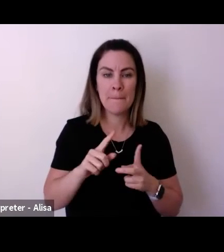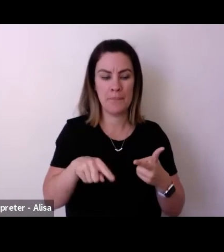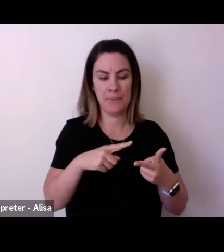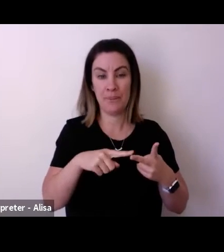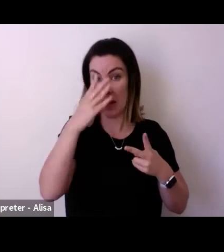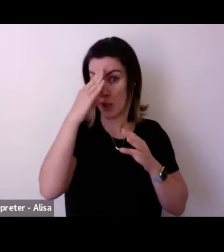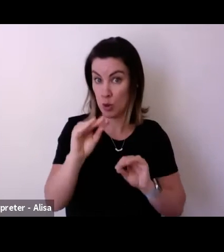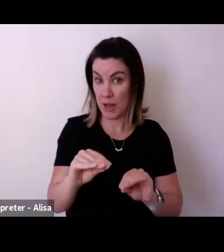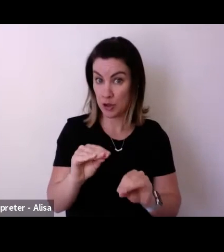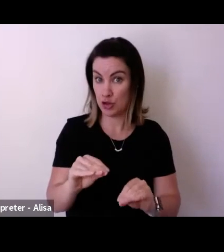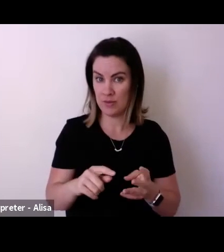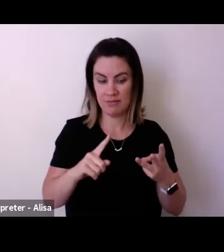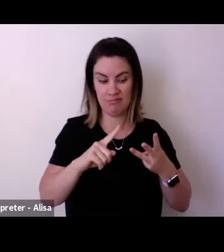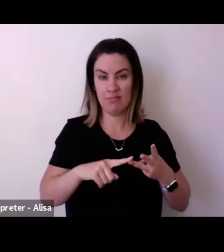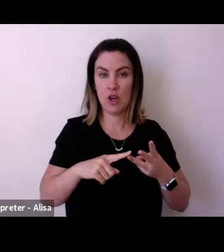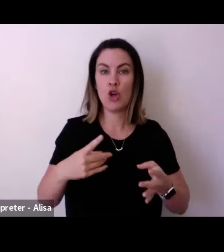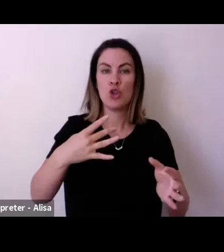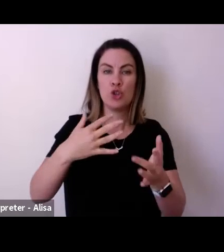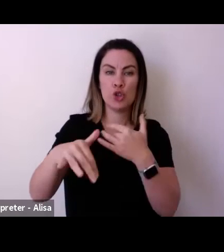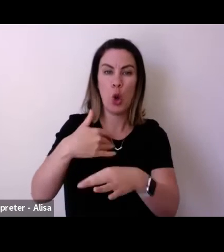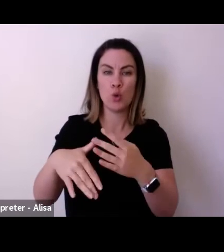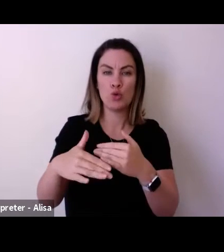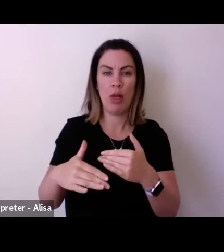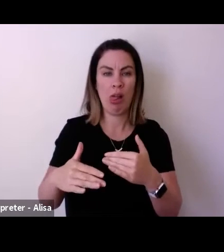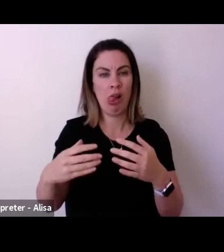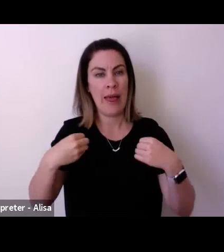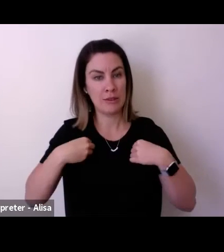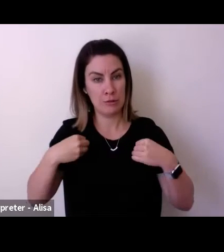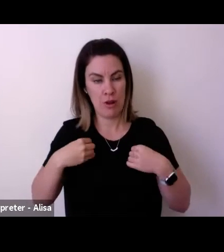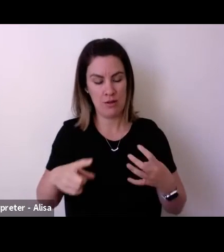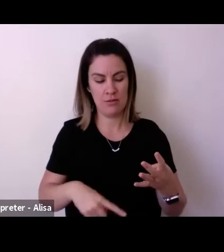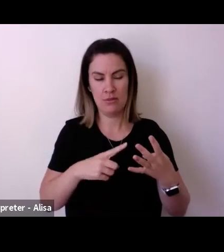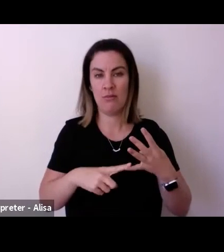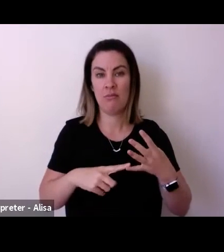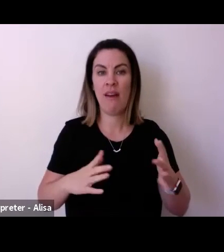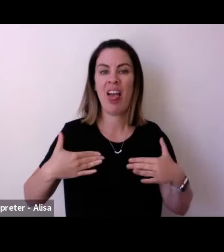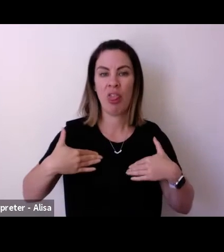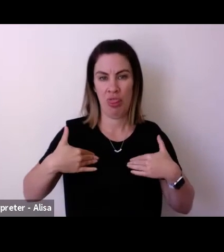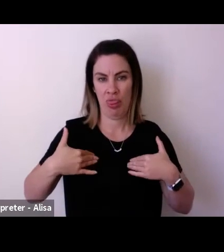social enterprise and health. Creative careers